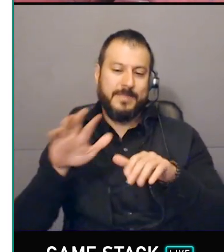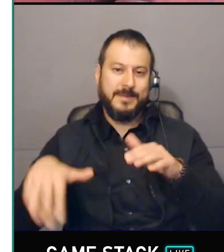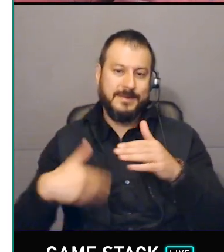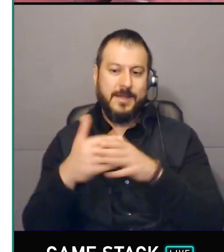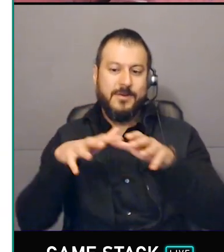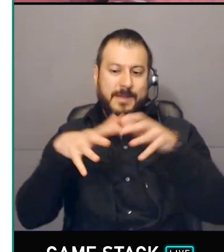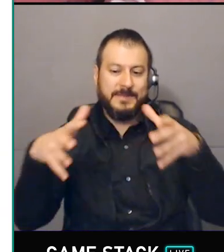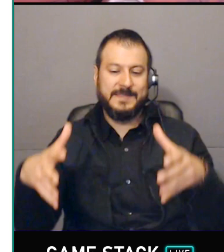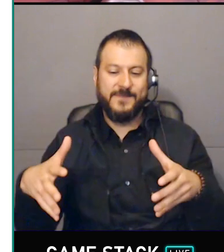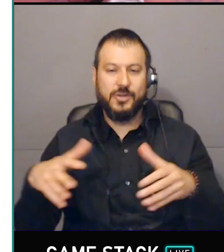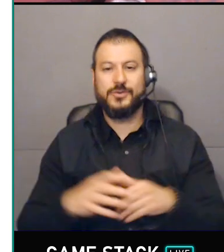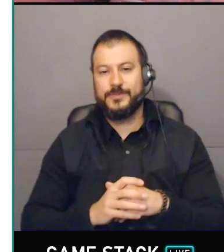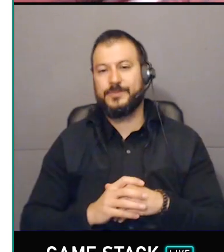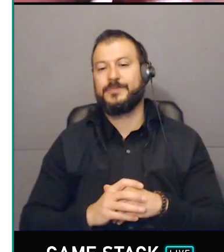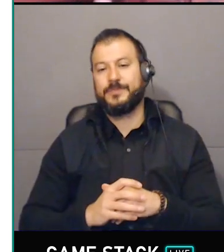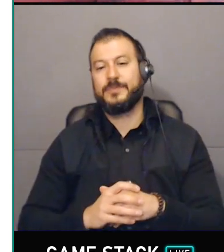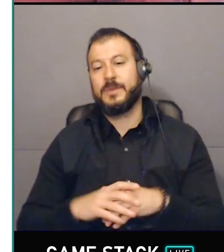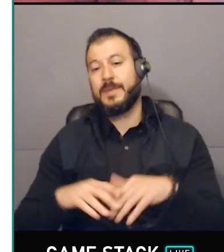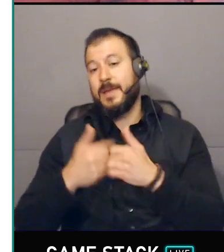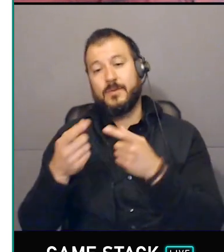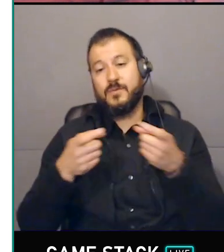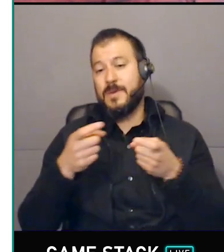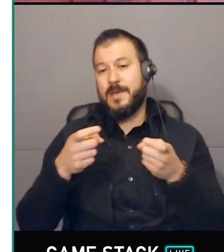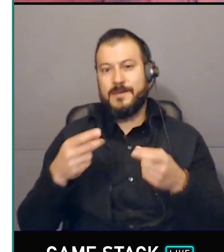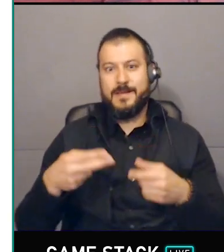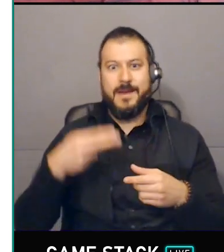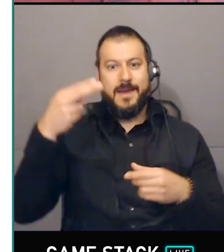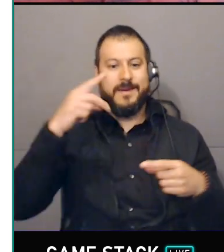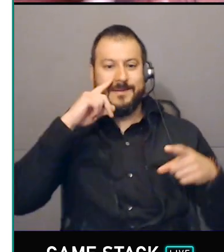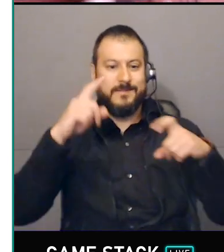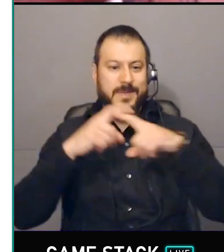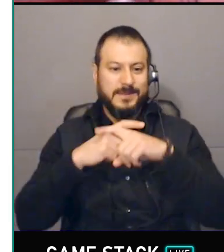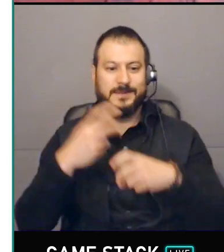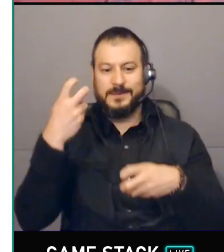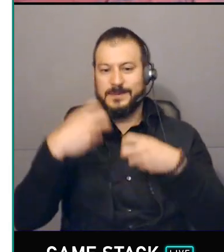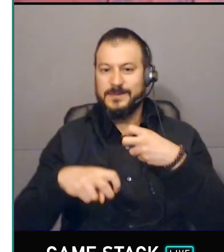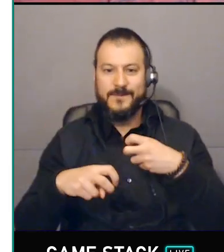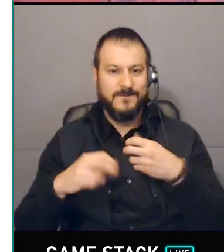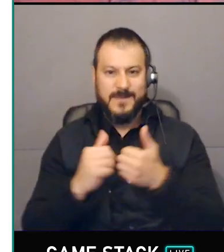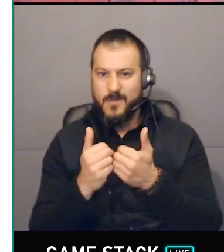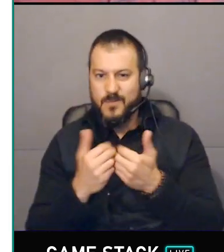entire hemisphere. So how do you handle these sort of high complexity in tough integrals?